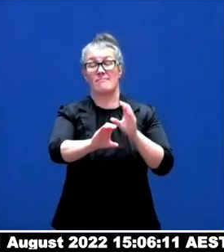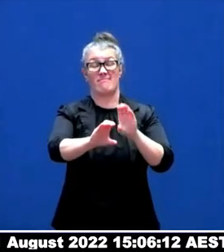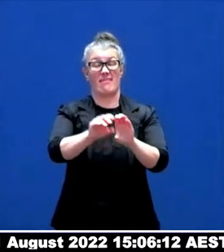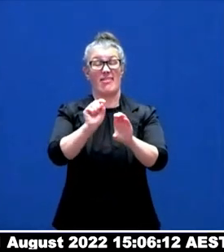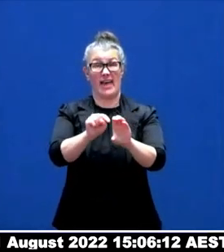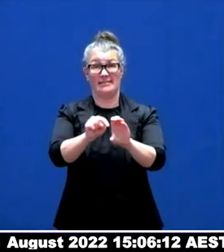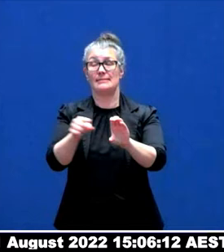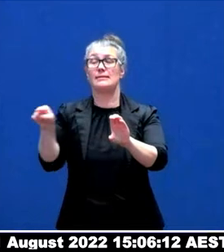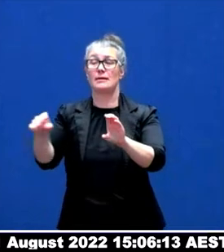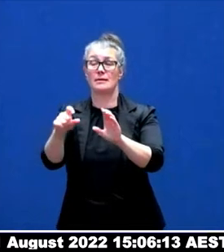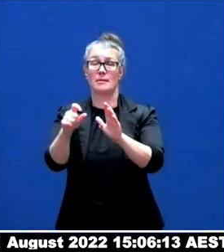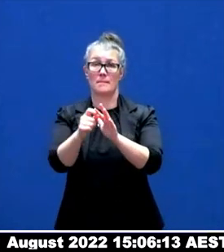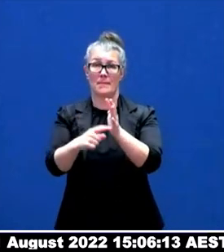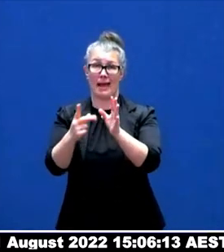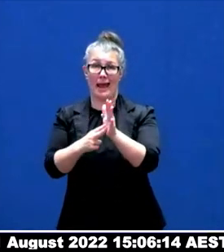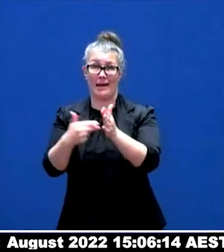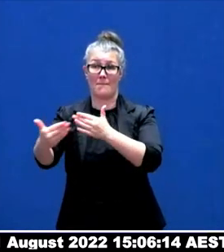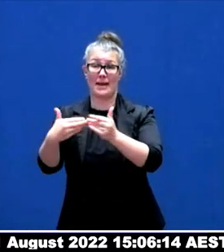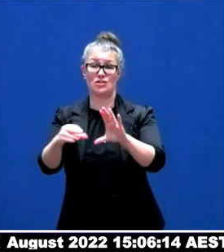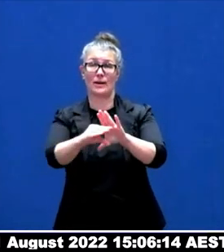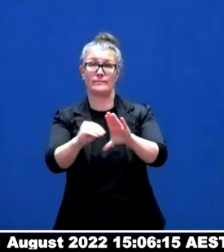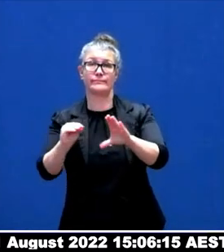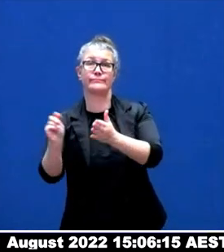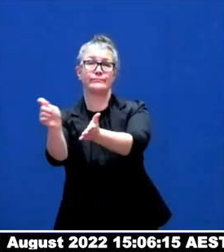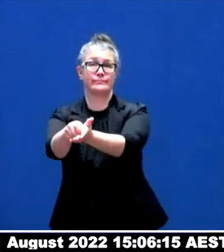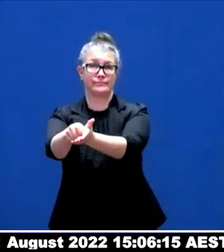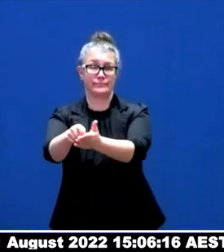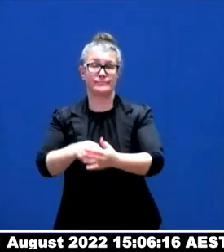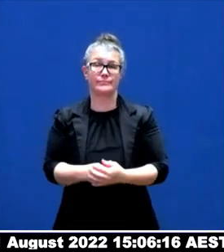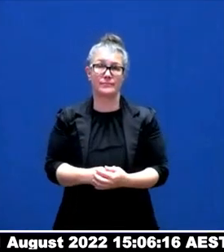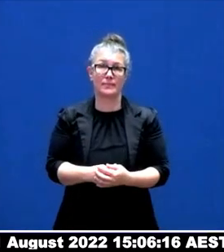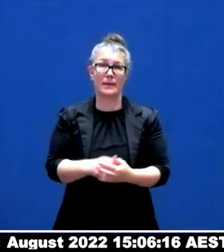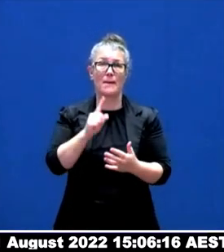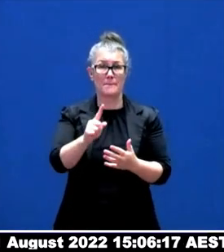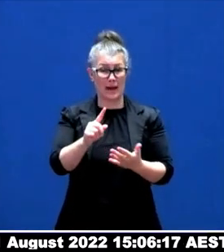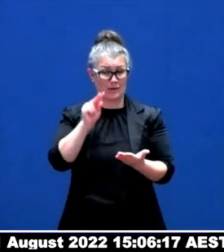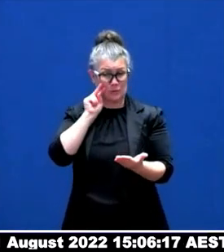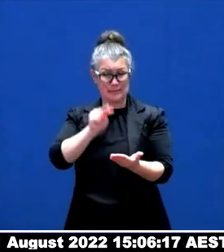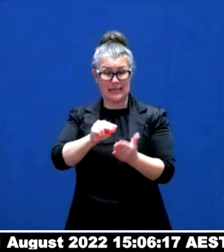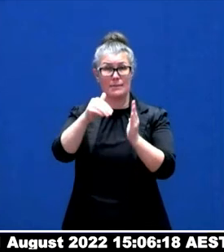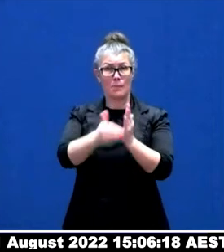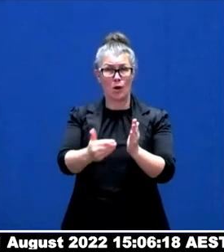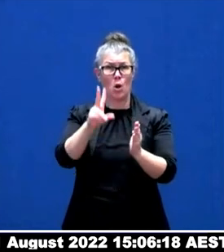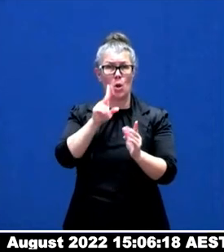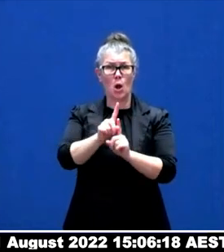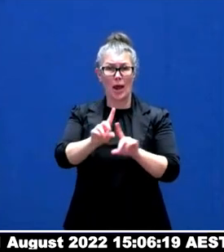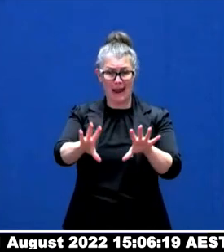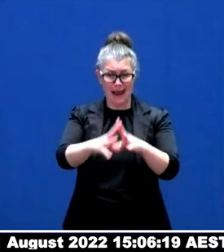But all we see for who the payment goes to is it all goes to the plan manager? LISA SHORT: Yes. And you don't see who that gets disbursed to?